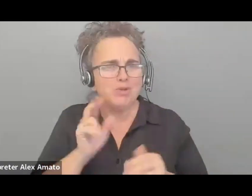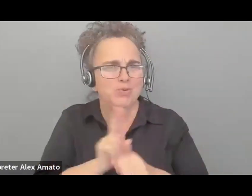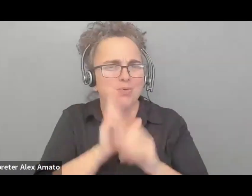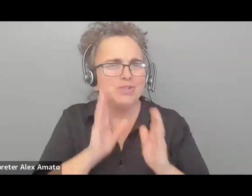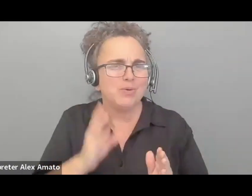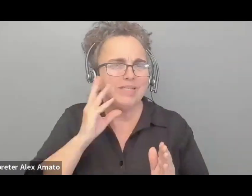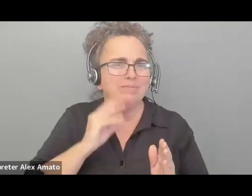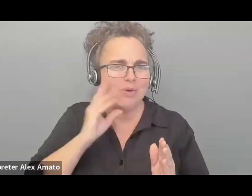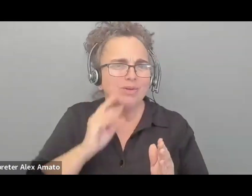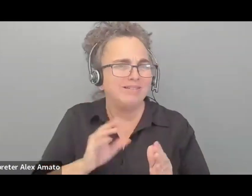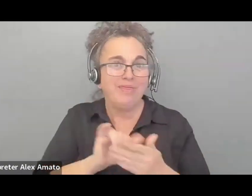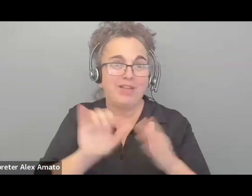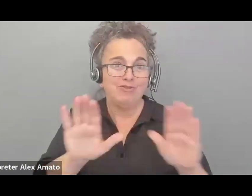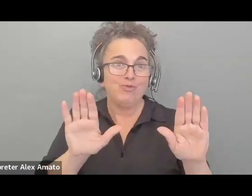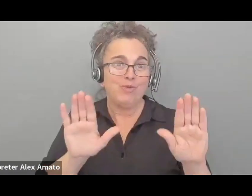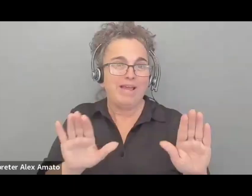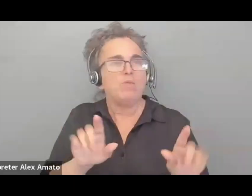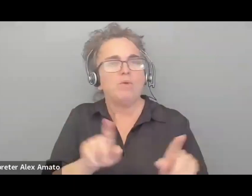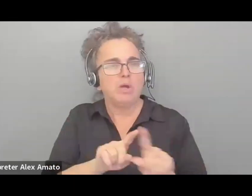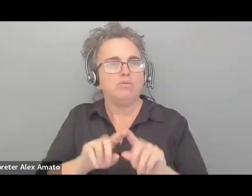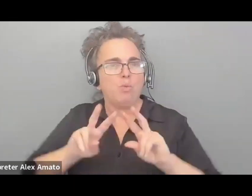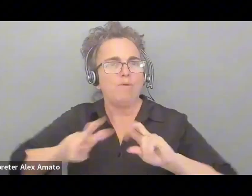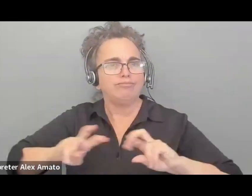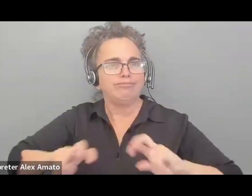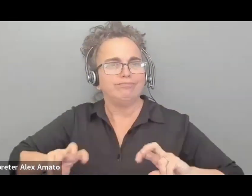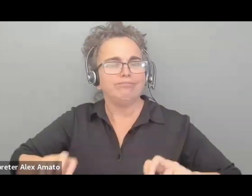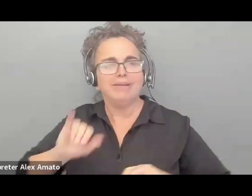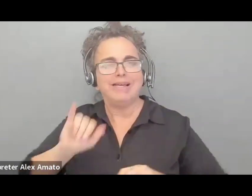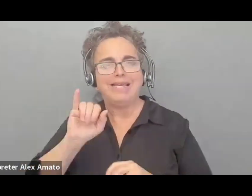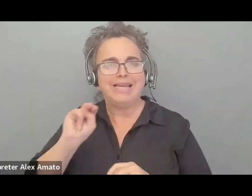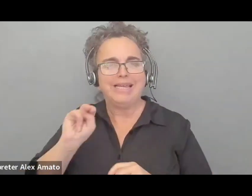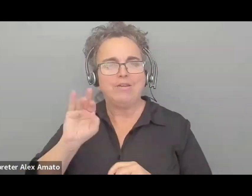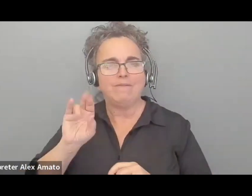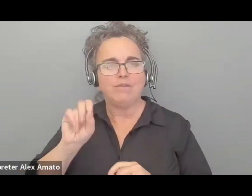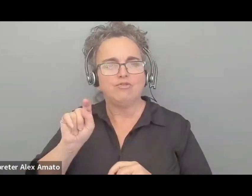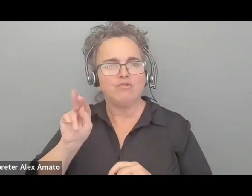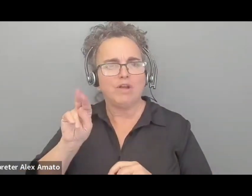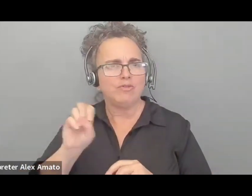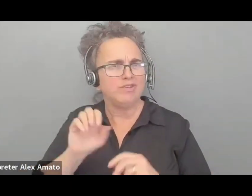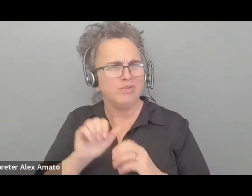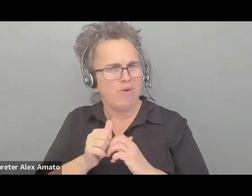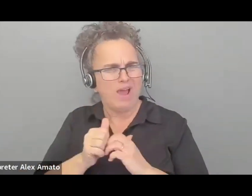of infrastructure I think to the previous points of like how do we help make sure other people feel empowered